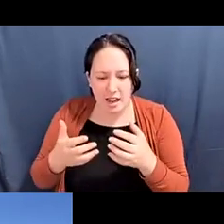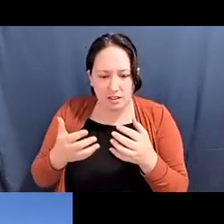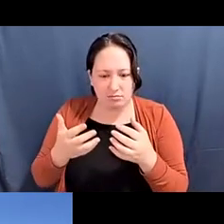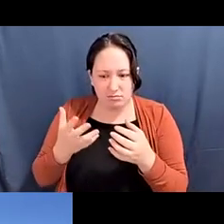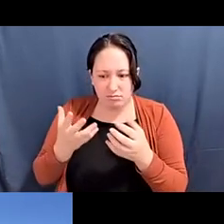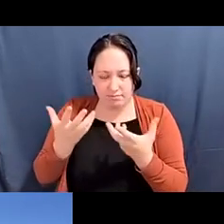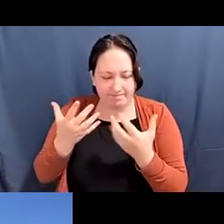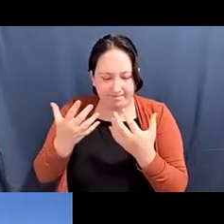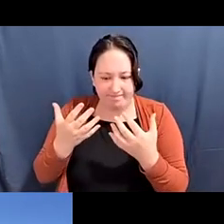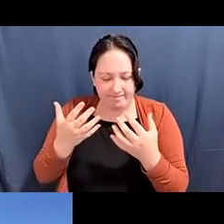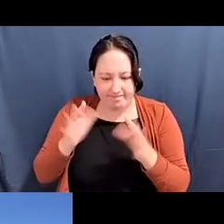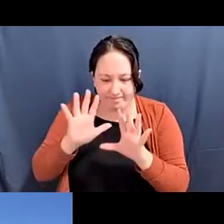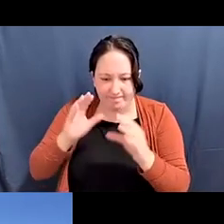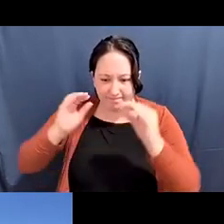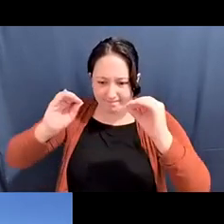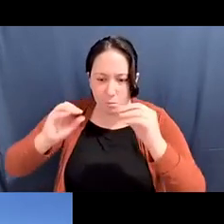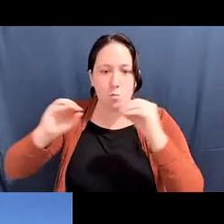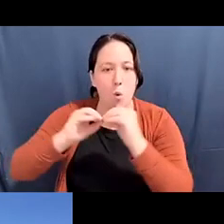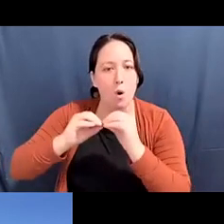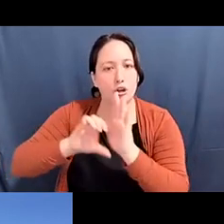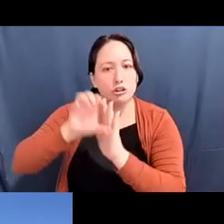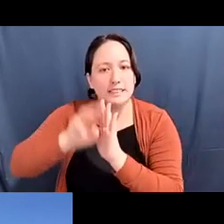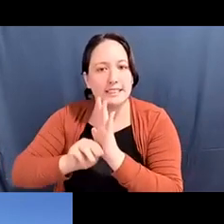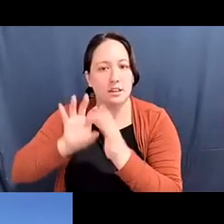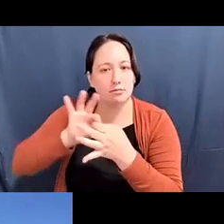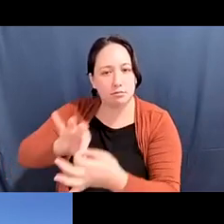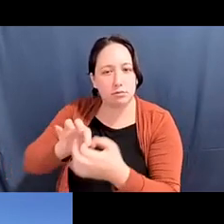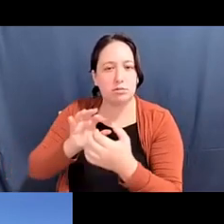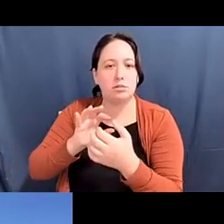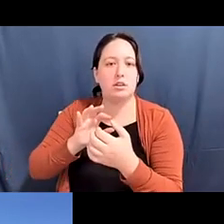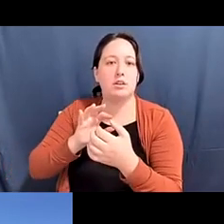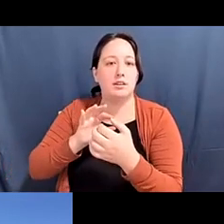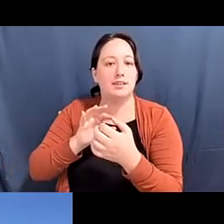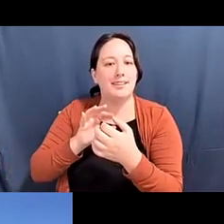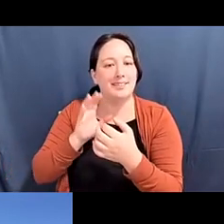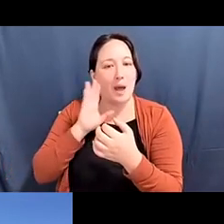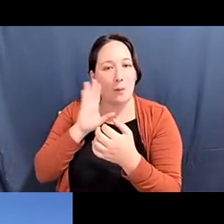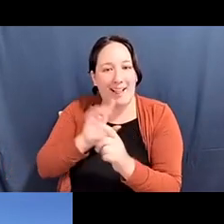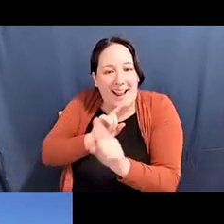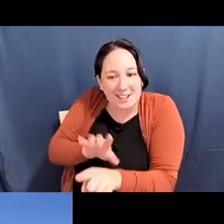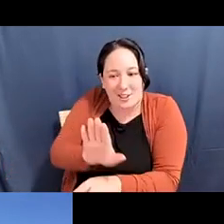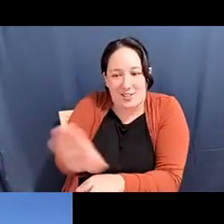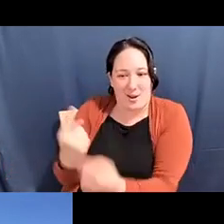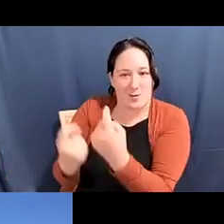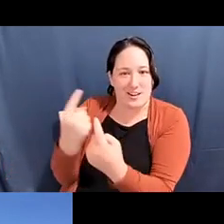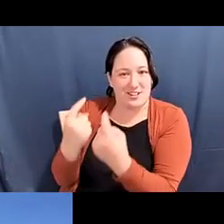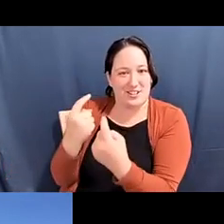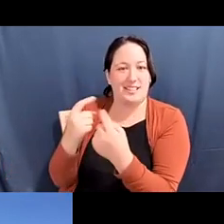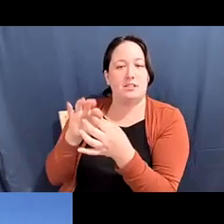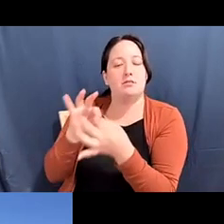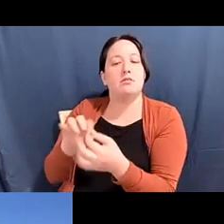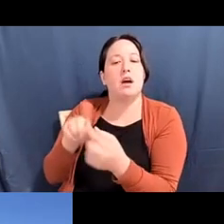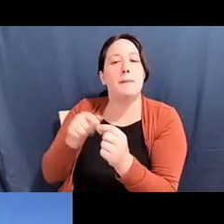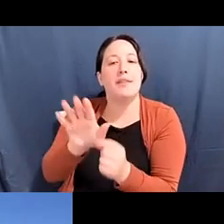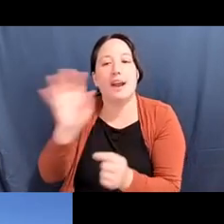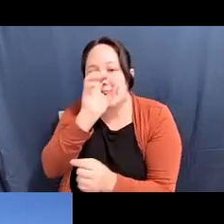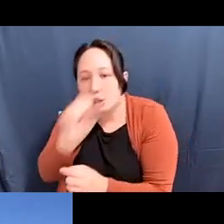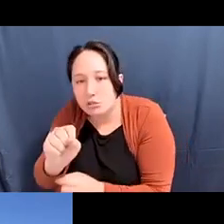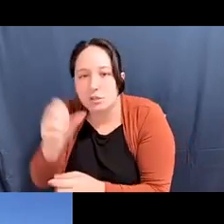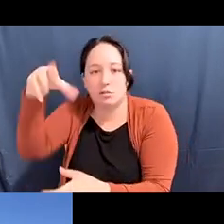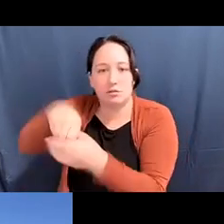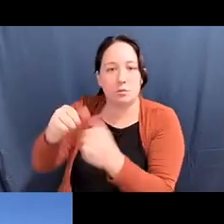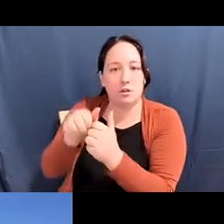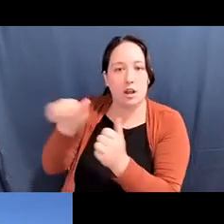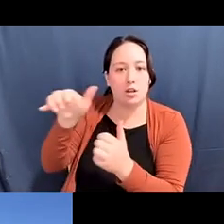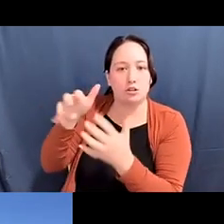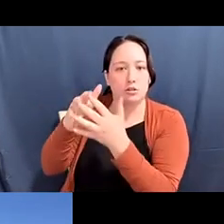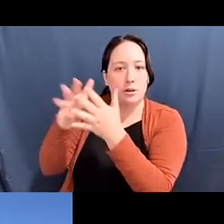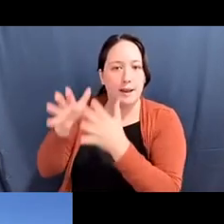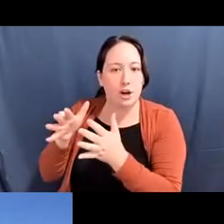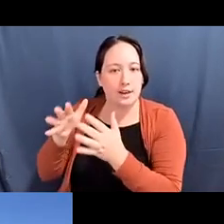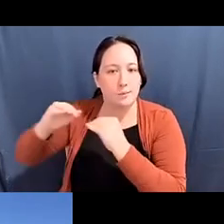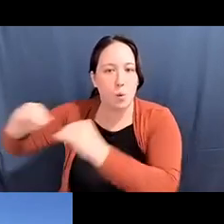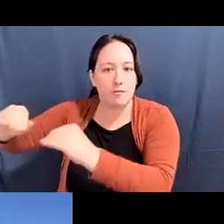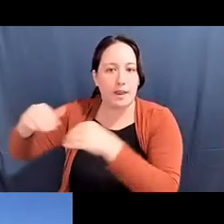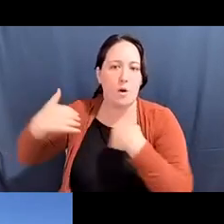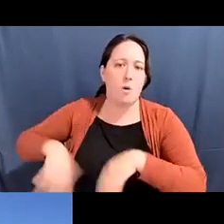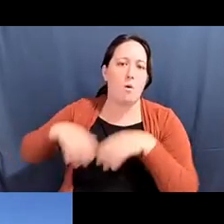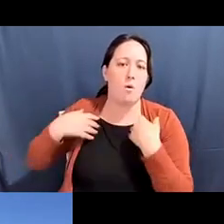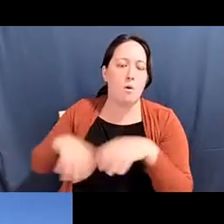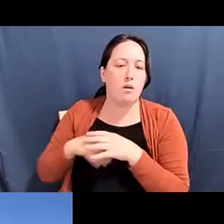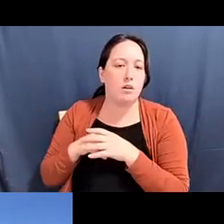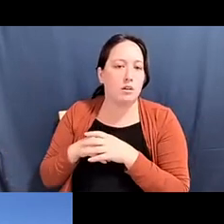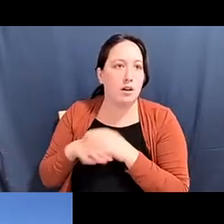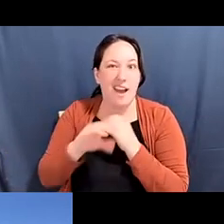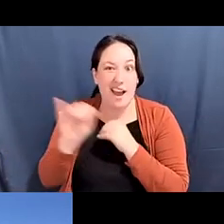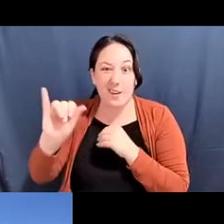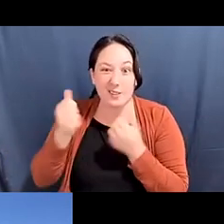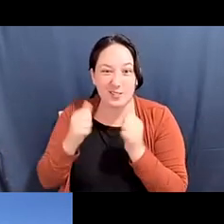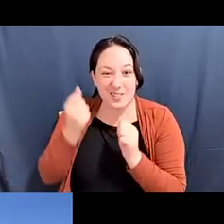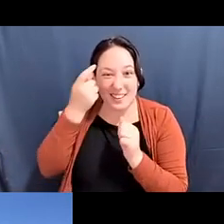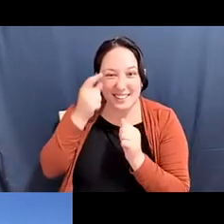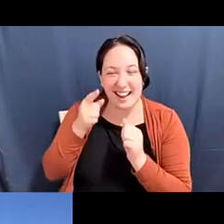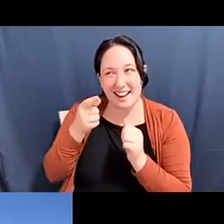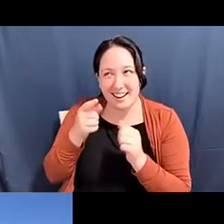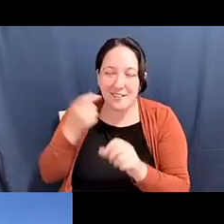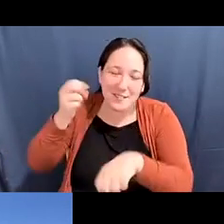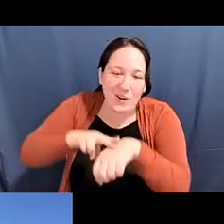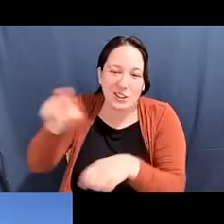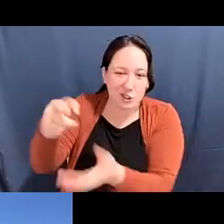Katherine Lee: teaching materials that actually will speak to the questions that my students have, to the interest that they actually have, while also, you know, helping them to, you know, learn how to do this writing thing that they're supposed to do in order to... in order to graduate.